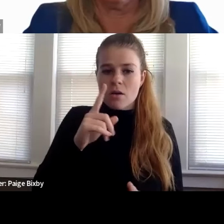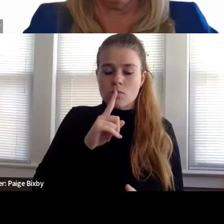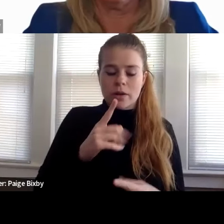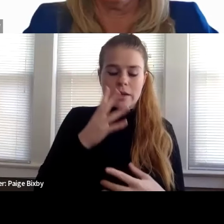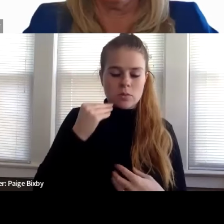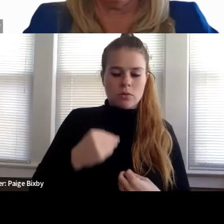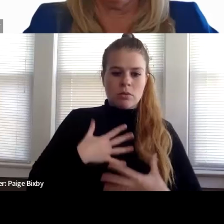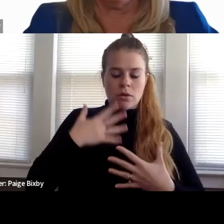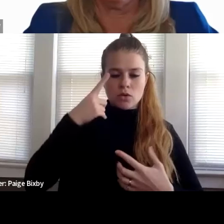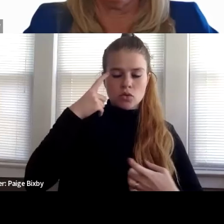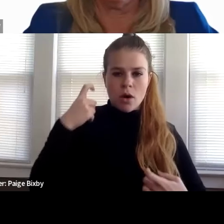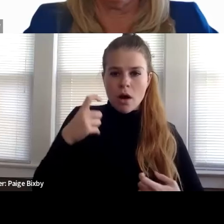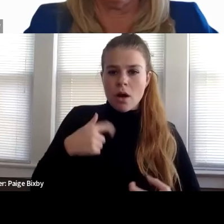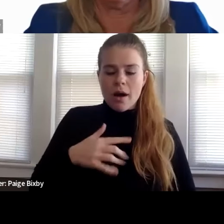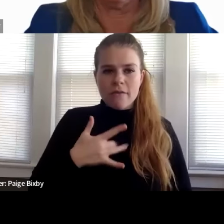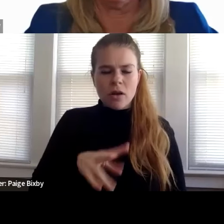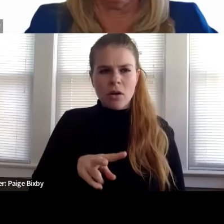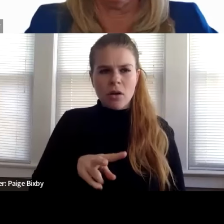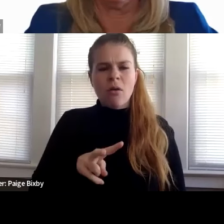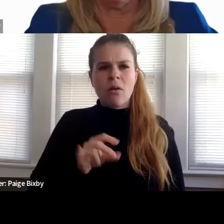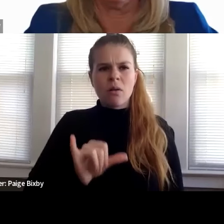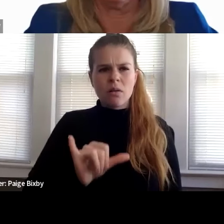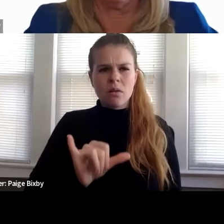And so we have to honor that, we have to recognize that.